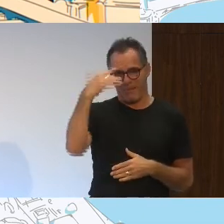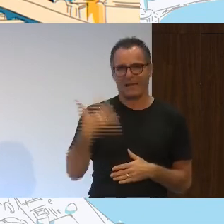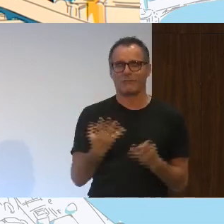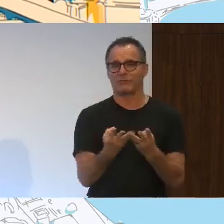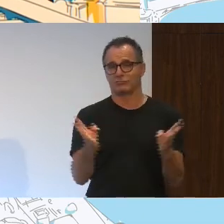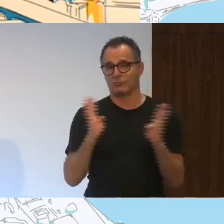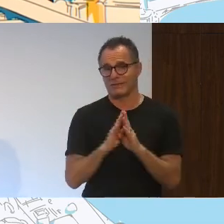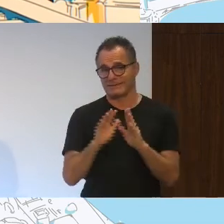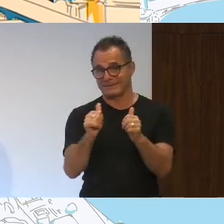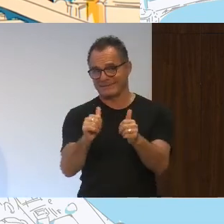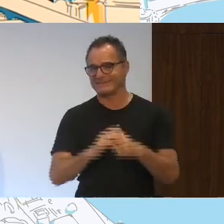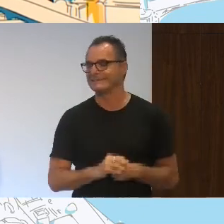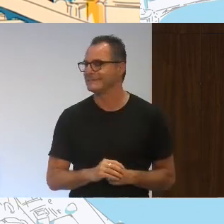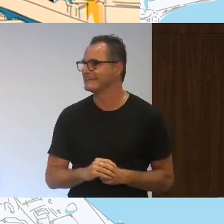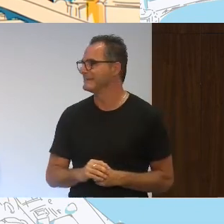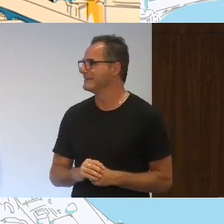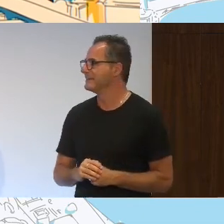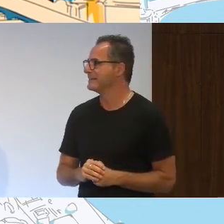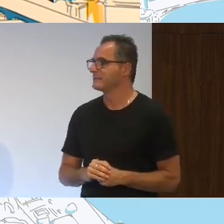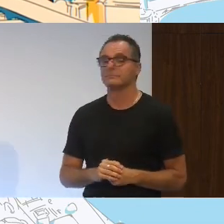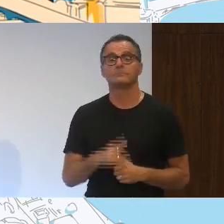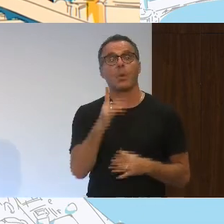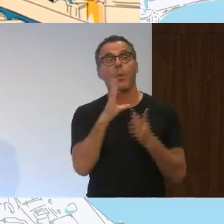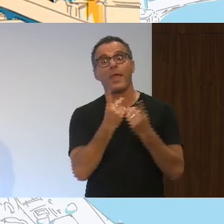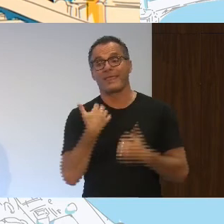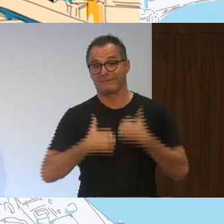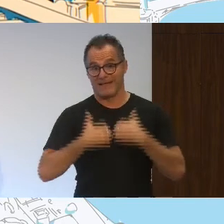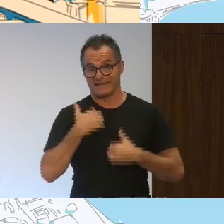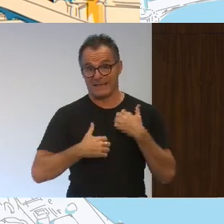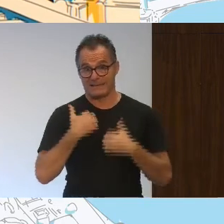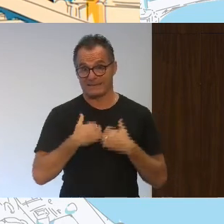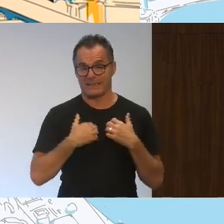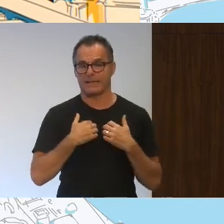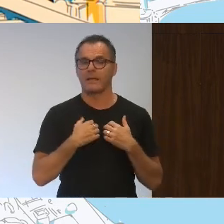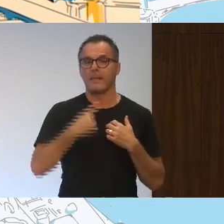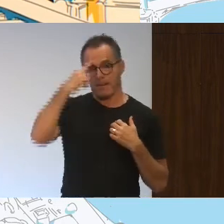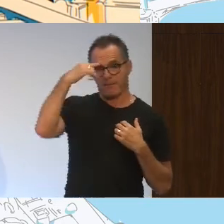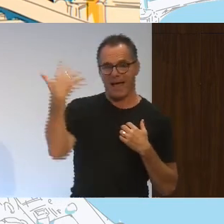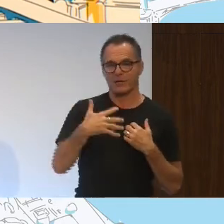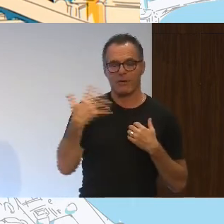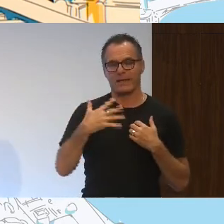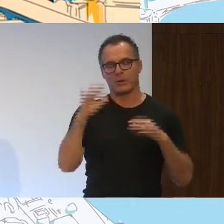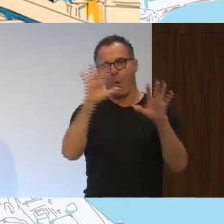So, you know, one thing that is quite fascinating in migraine is aura. Yeah. Obviously, from patients perspective, it's